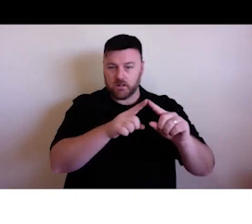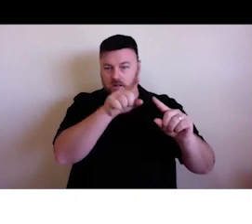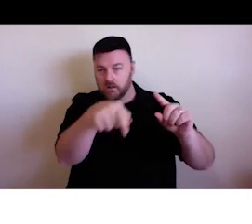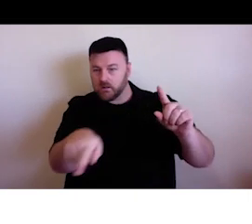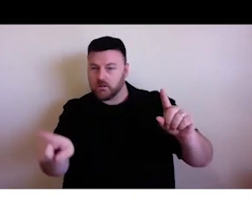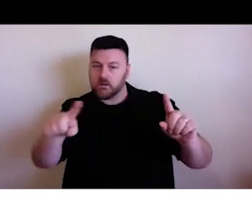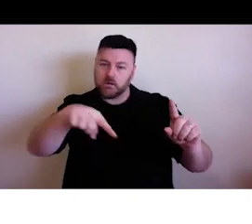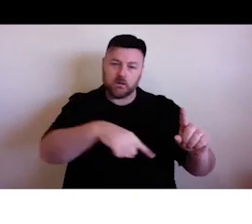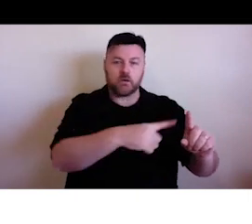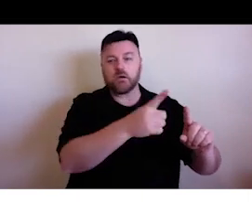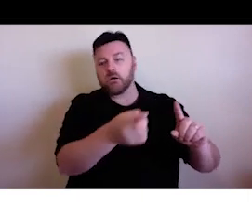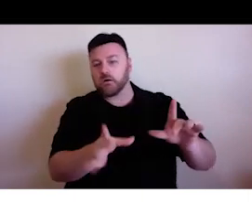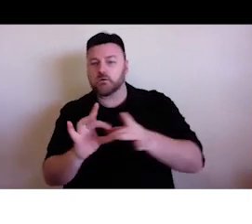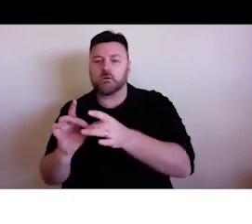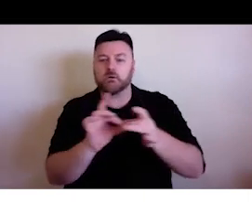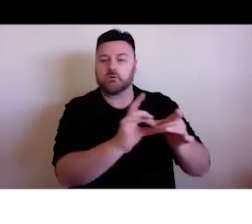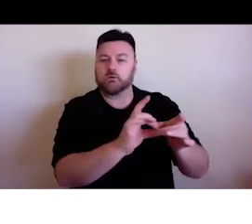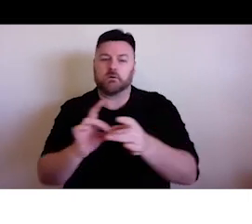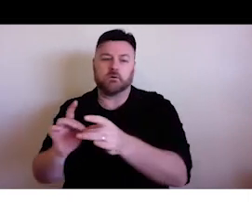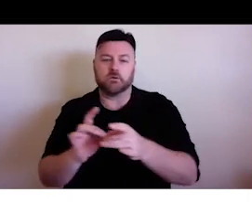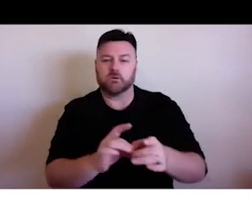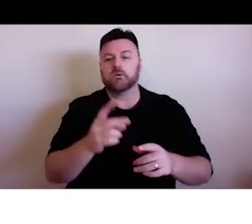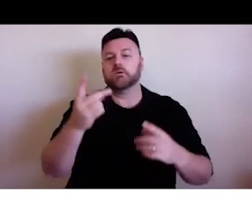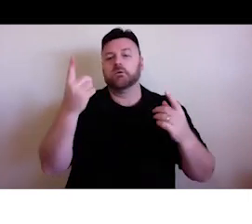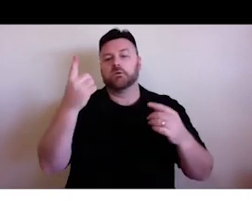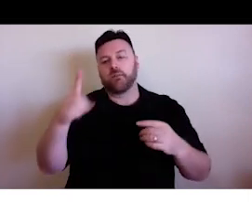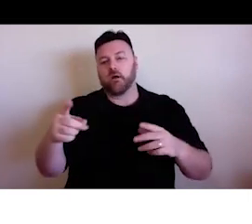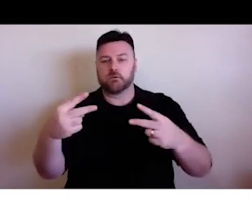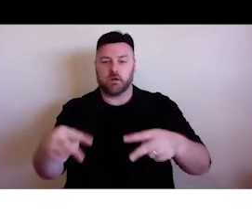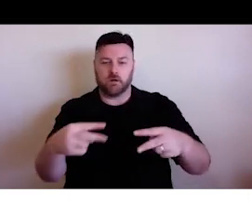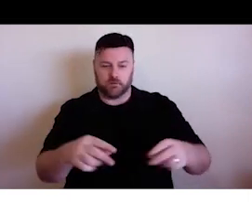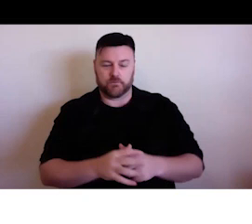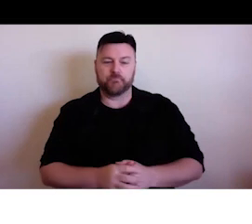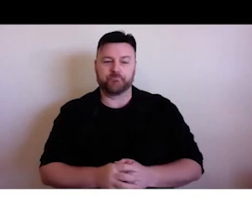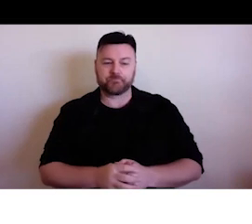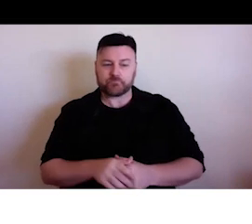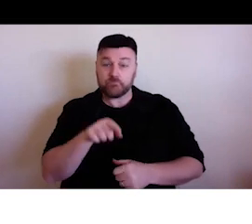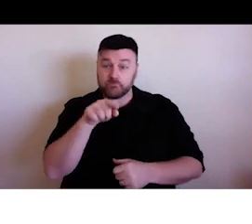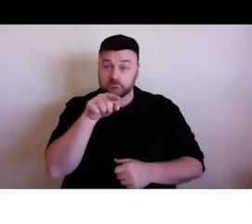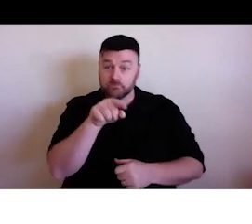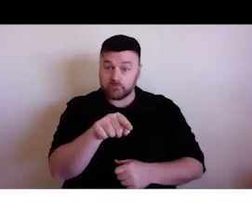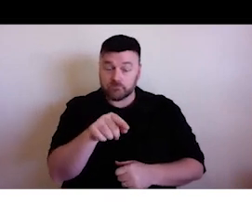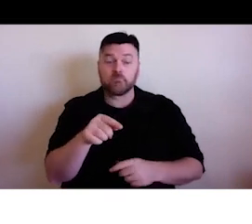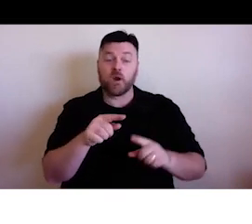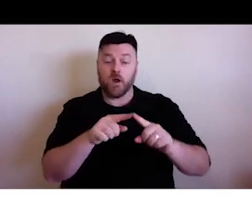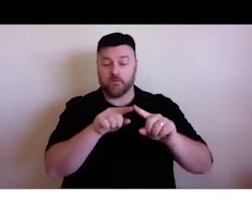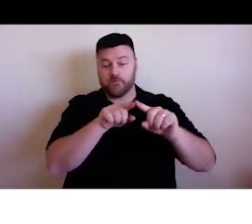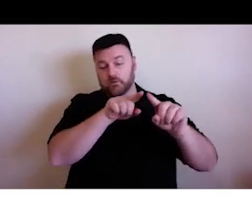dance". In this diagram we have arrows moving like electricity would